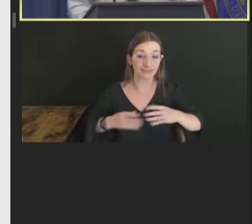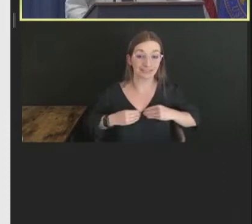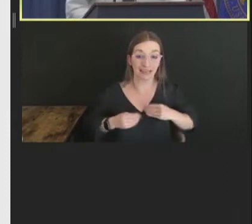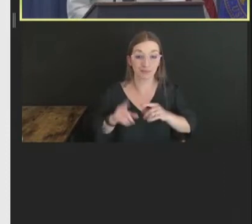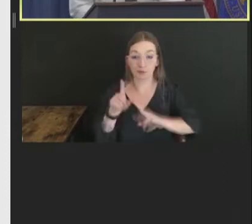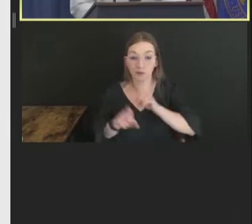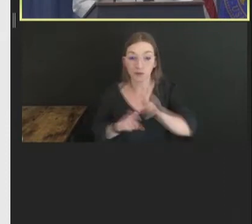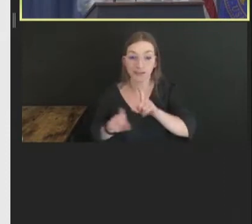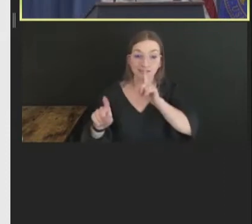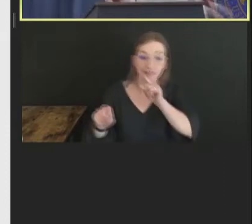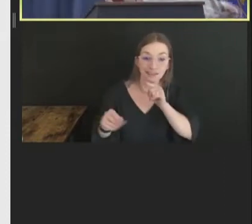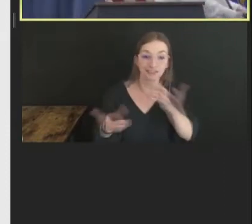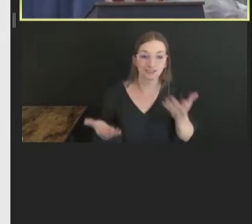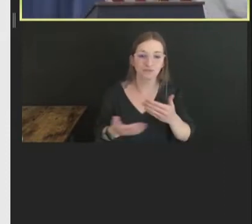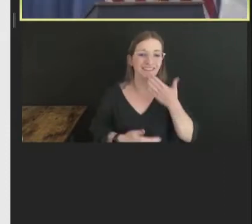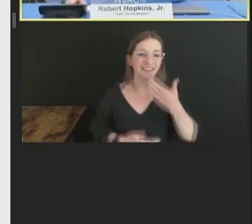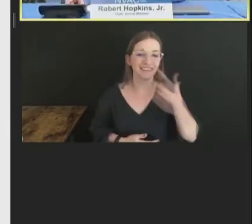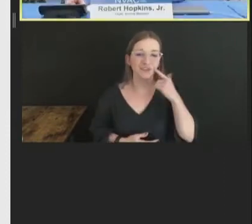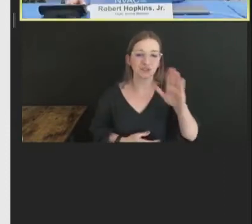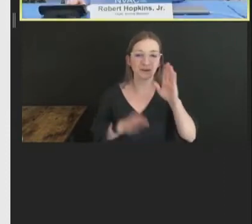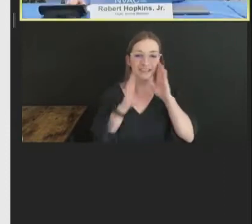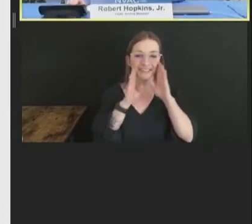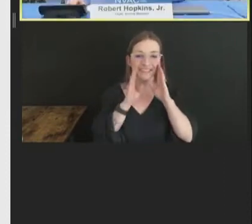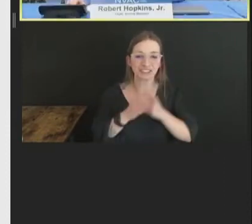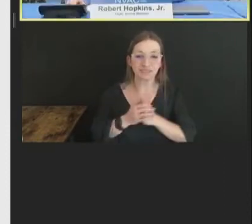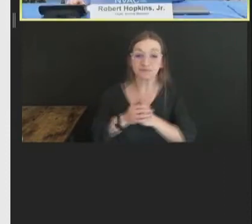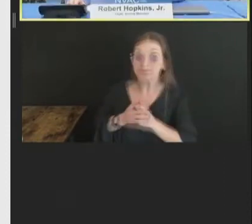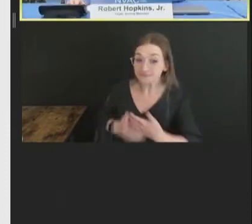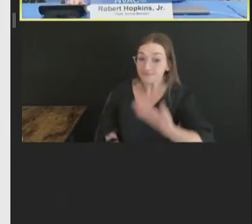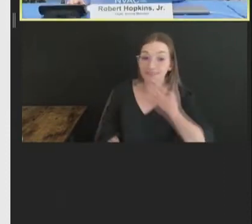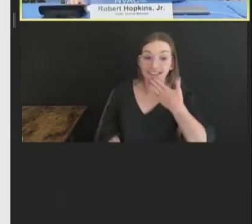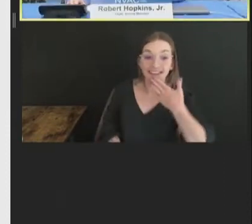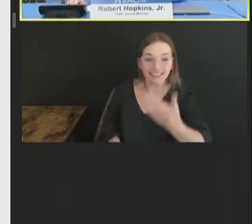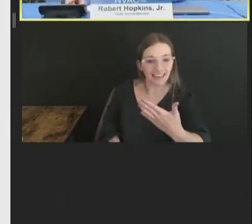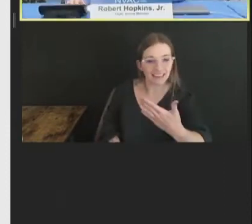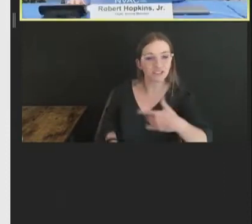Robert Hopkins: Thank Dr. Parker. So now I want to thank all the members of this panel.